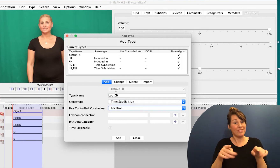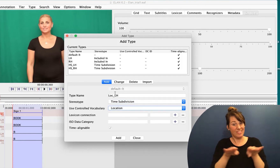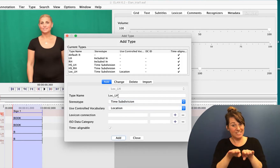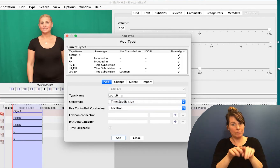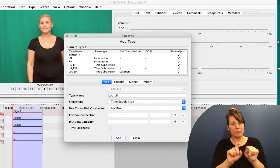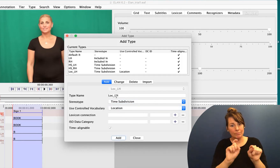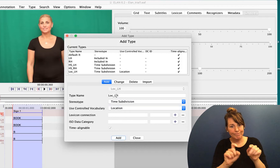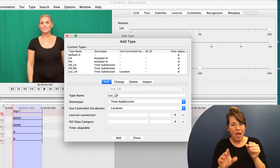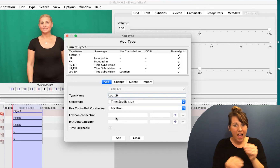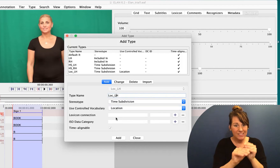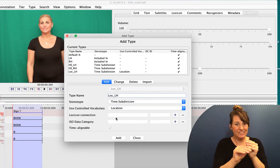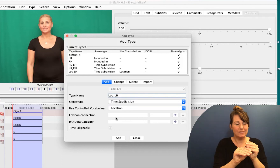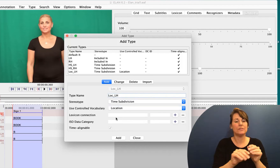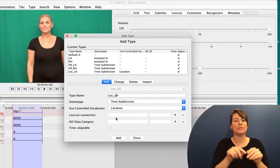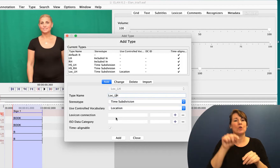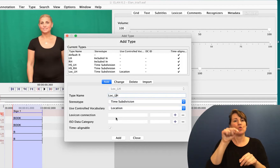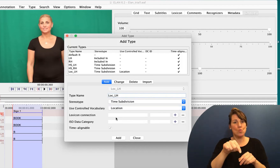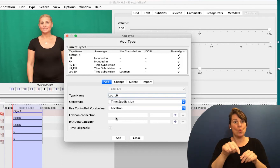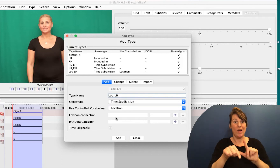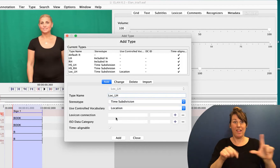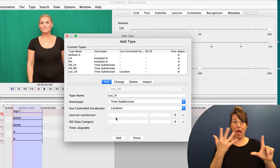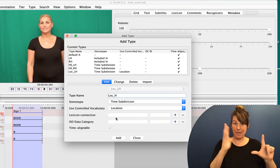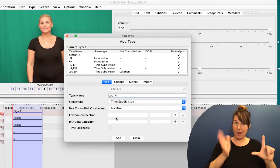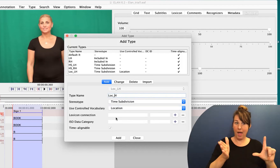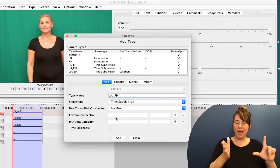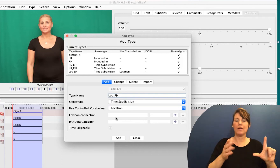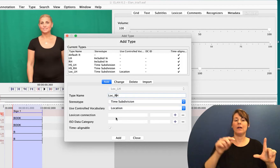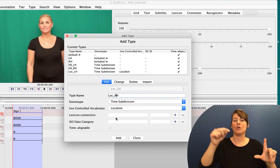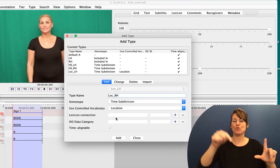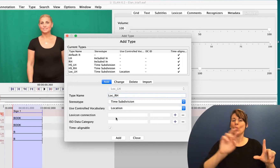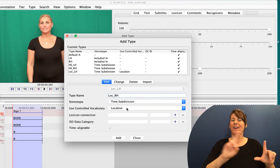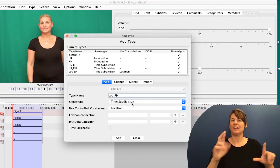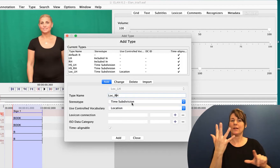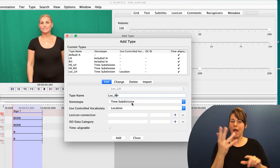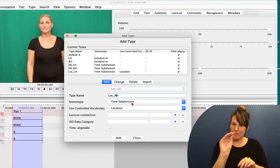and I will create another type for the location right hand.